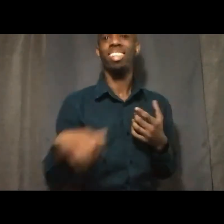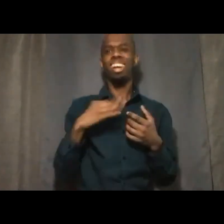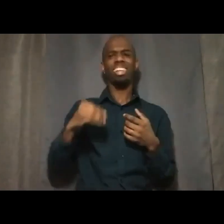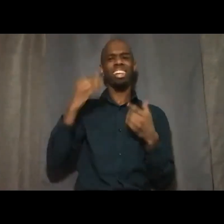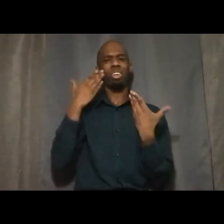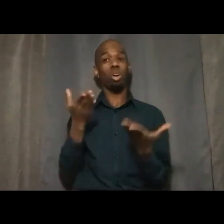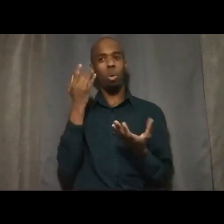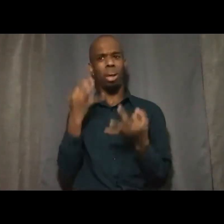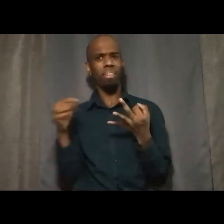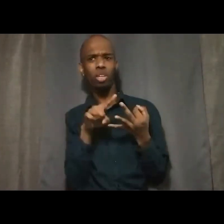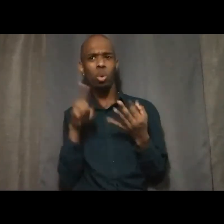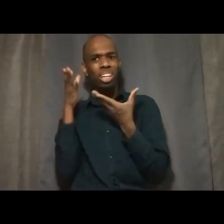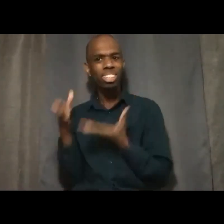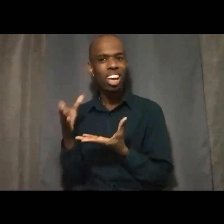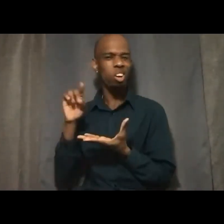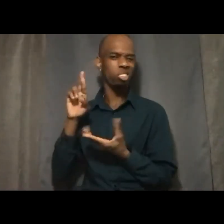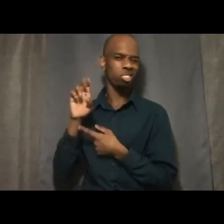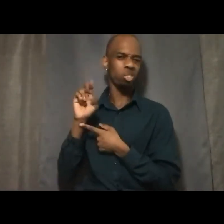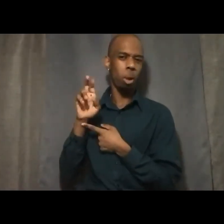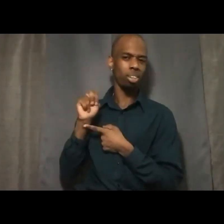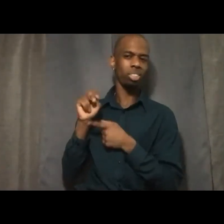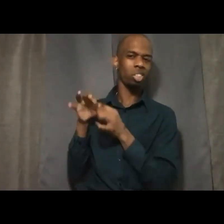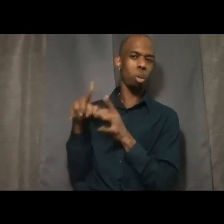and I saw Ashley and I'm like, why is Ashley there?